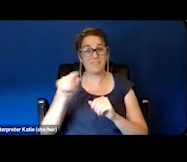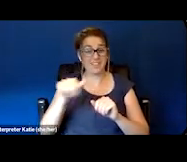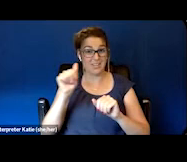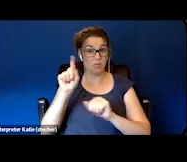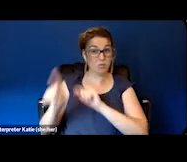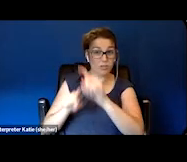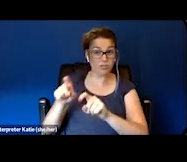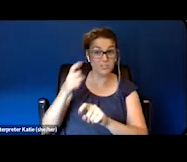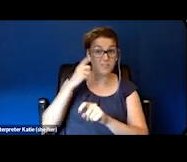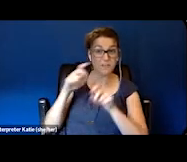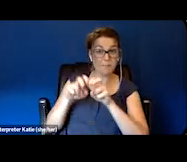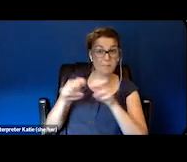please feel free to share them in